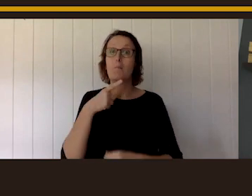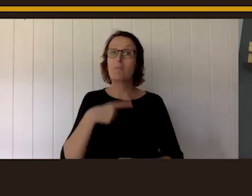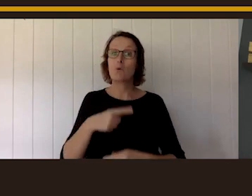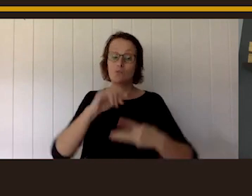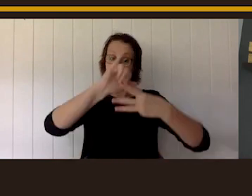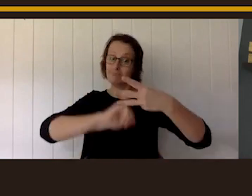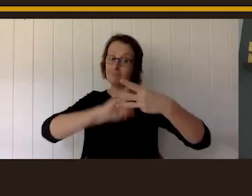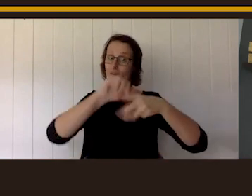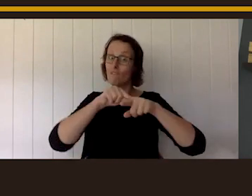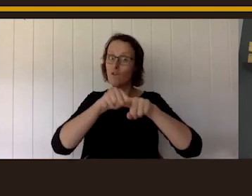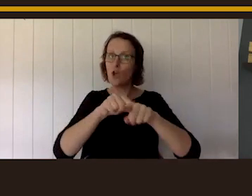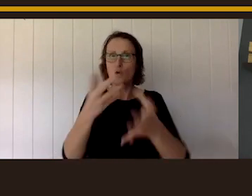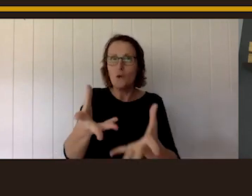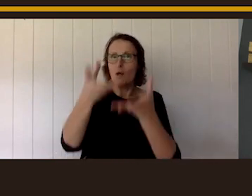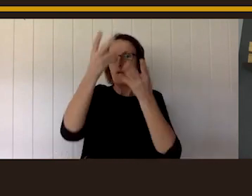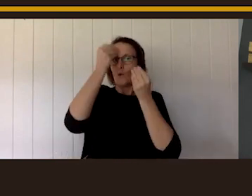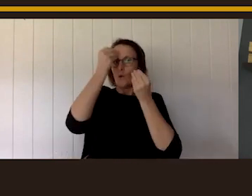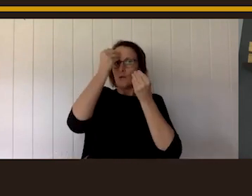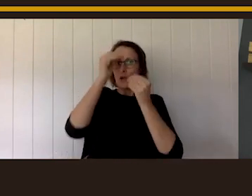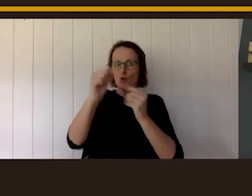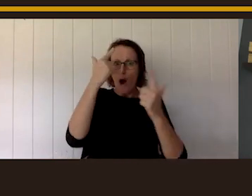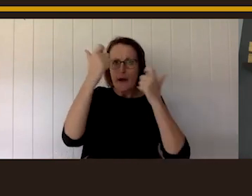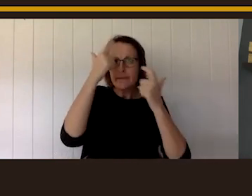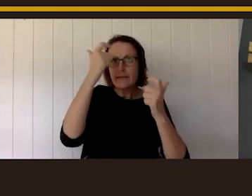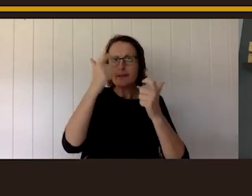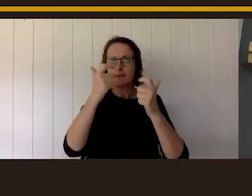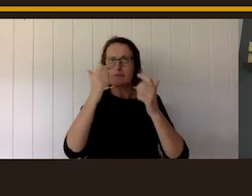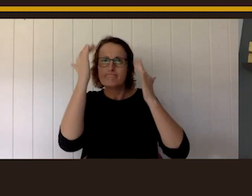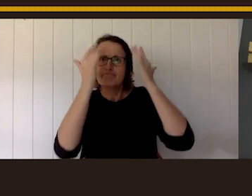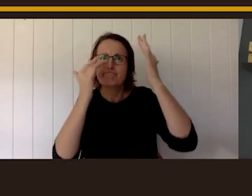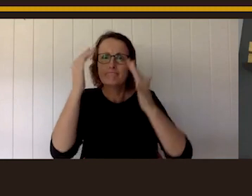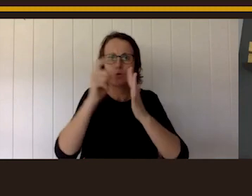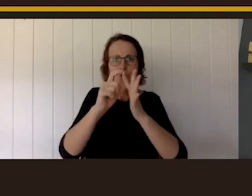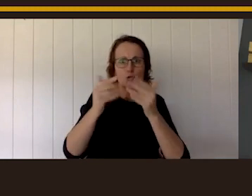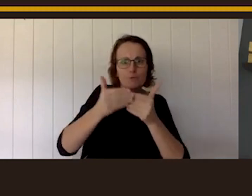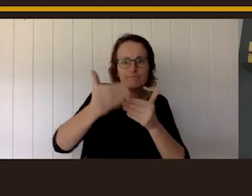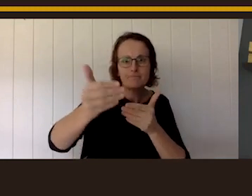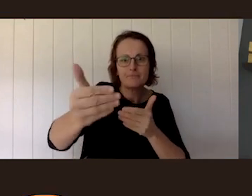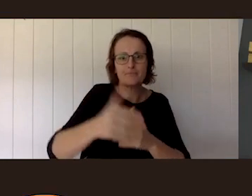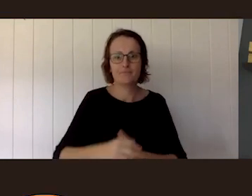ideas you take away, and the actions that you'll be able to take next.